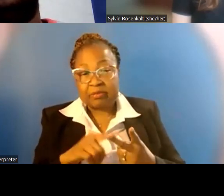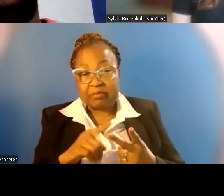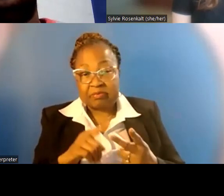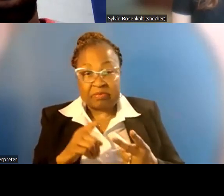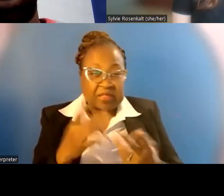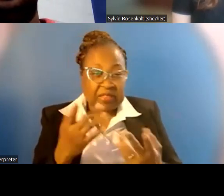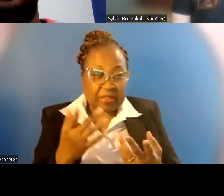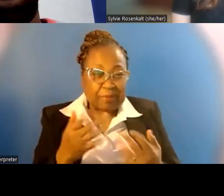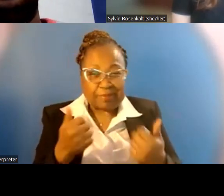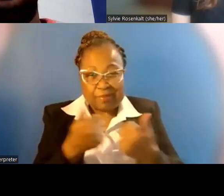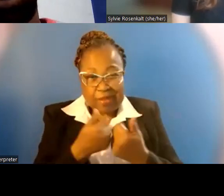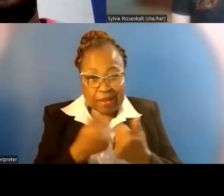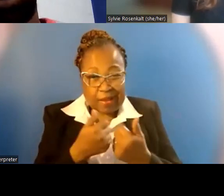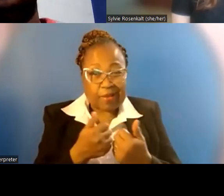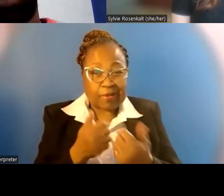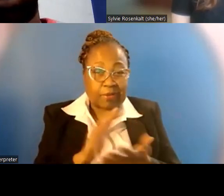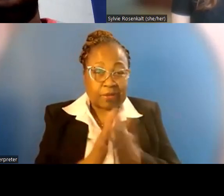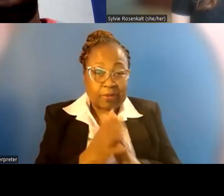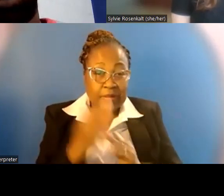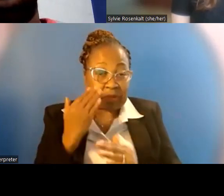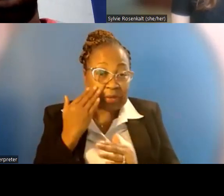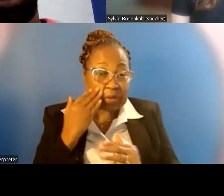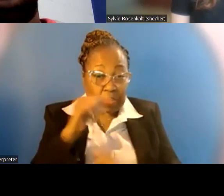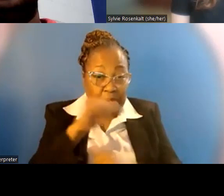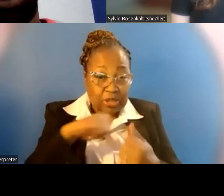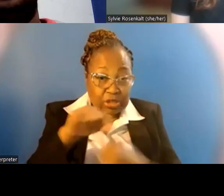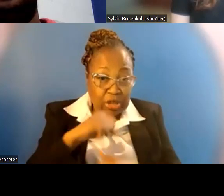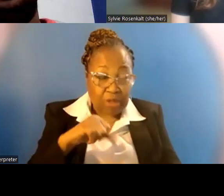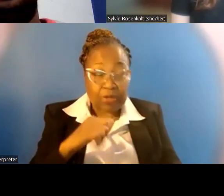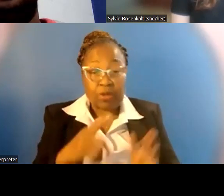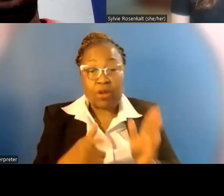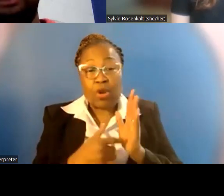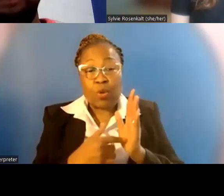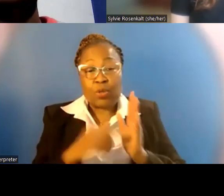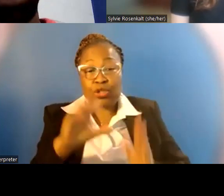and then we did a showing of Crip Camp followed by discussion.